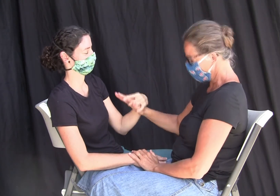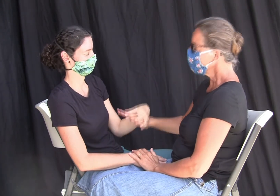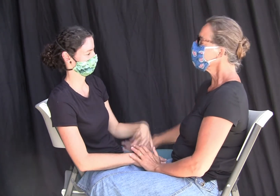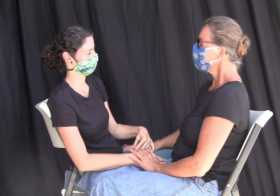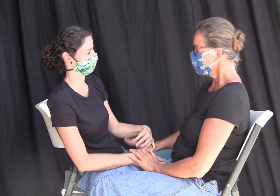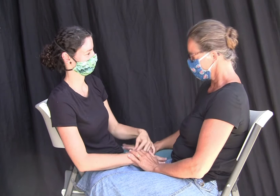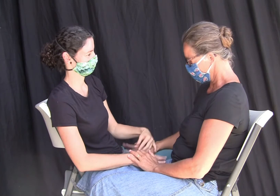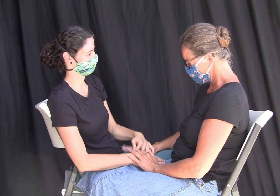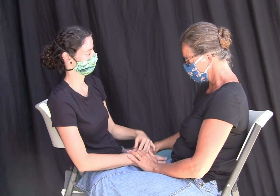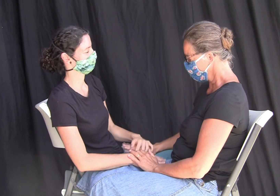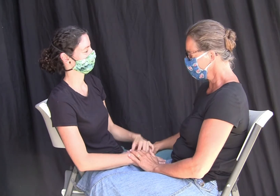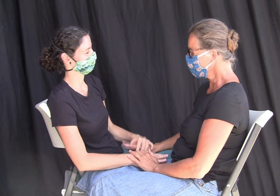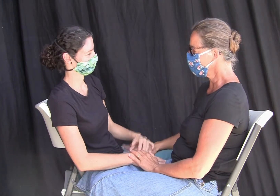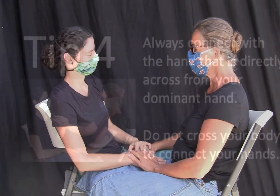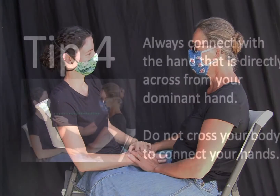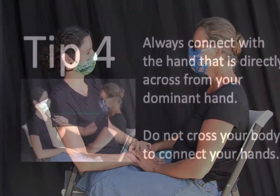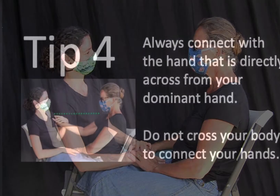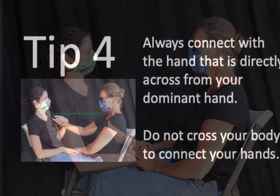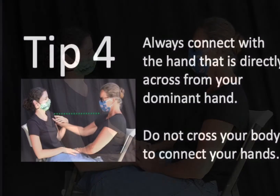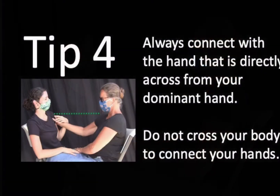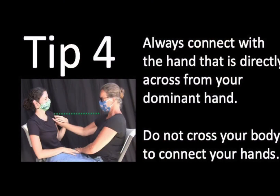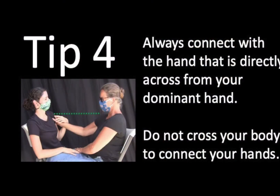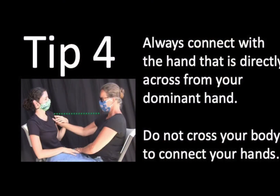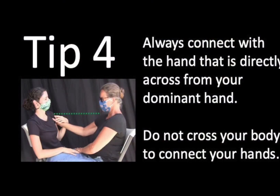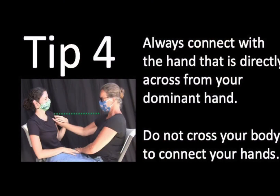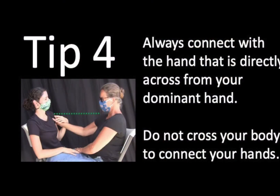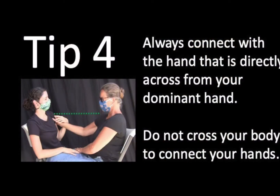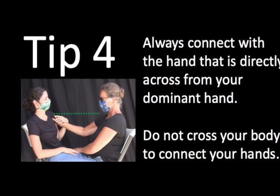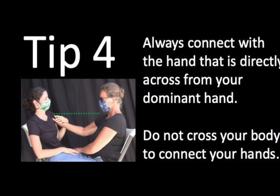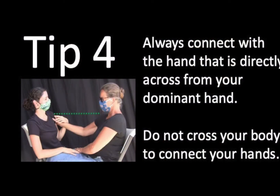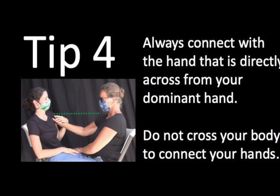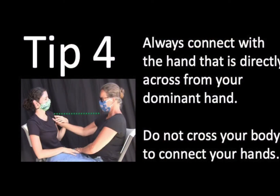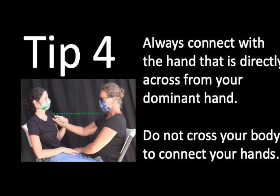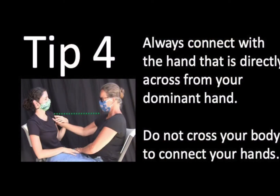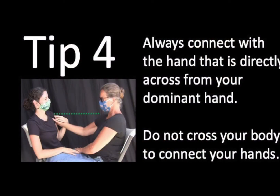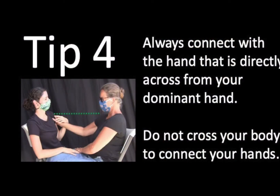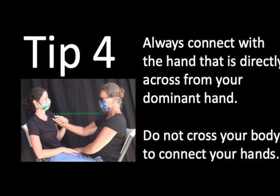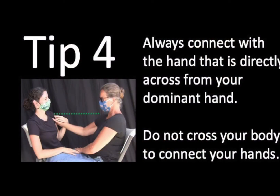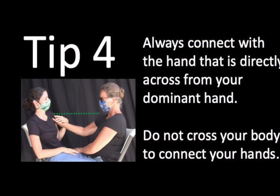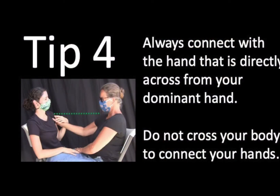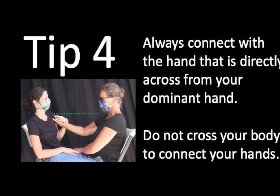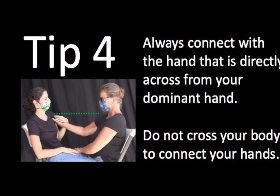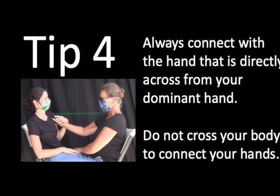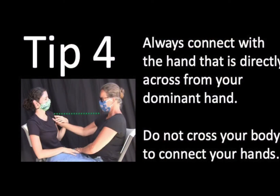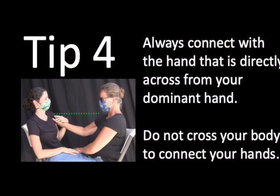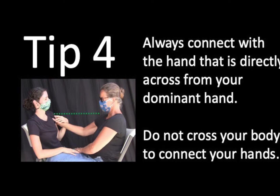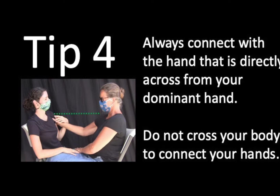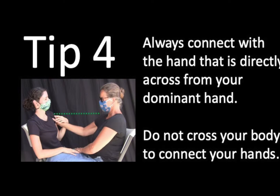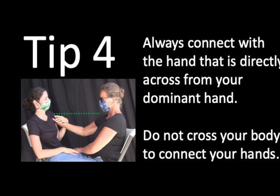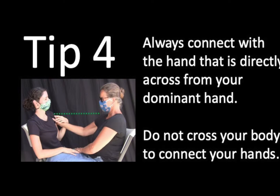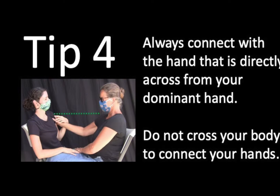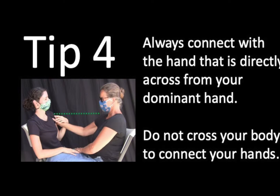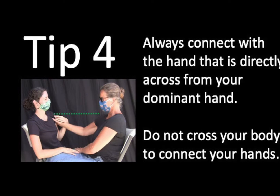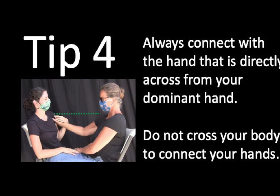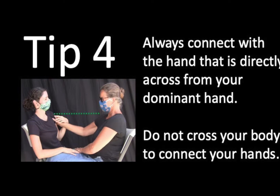feeling the movement of their fingers as they talk. Tip number four. Always connect with the hand that's directly across